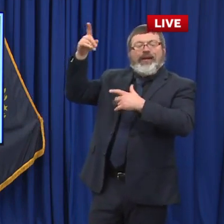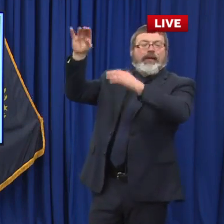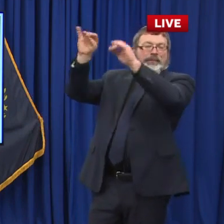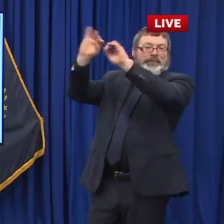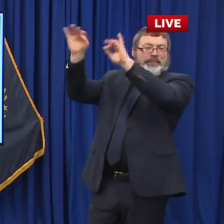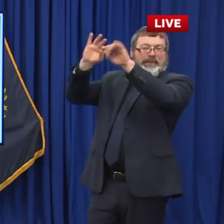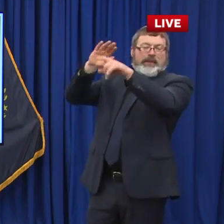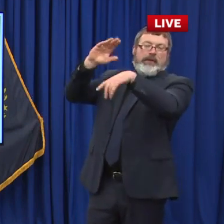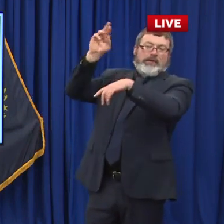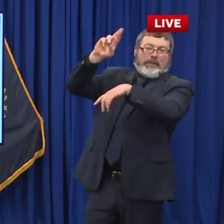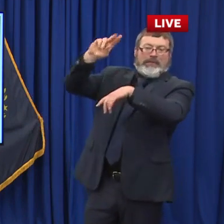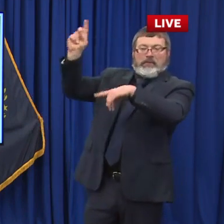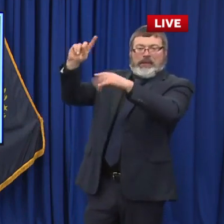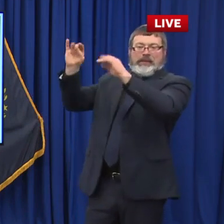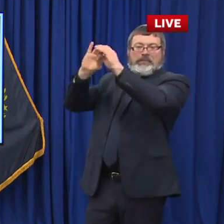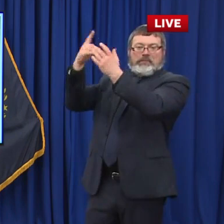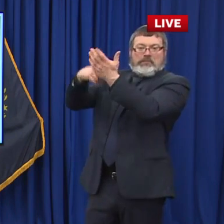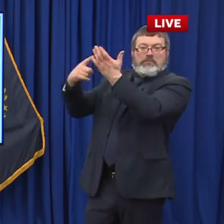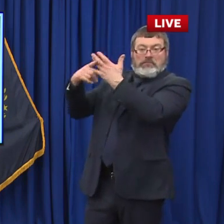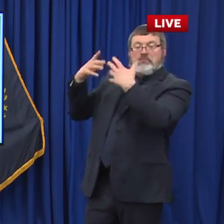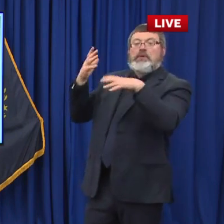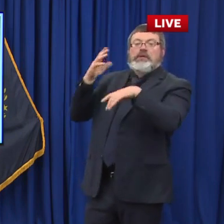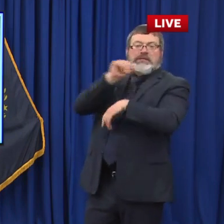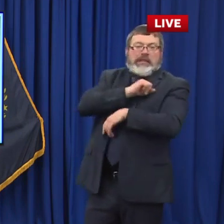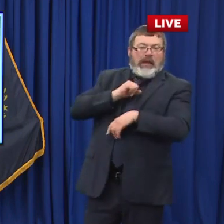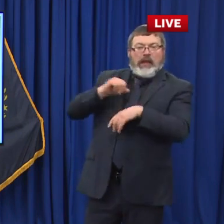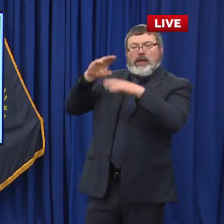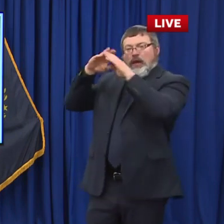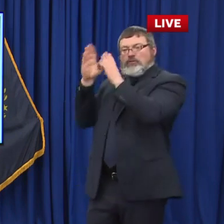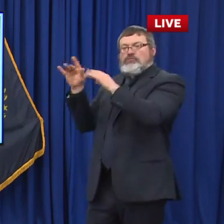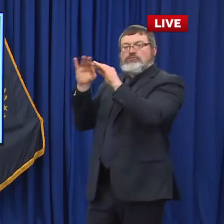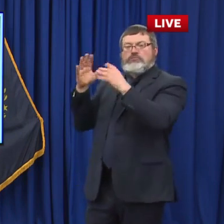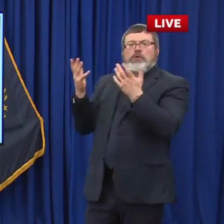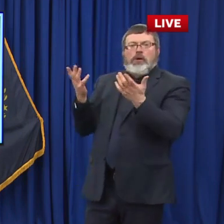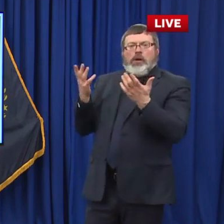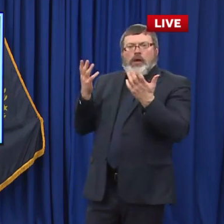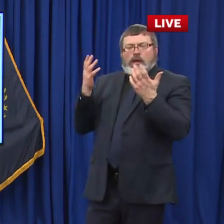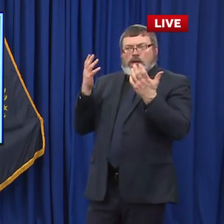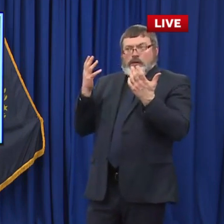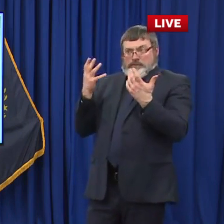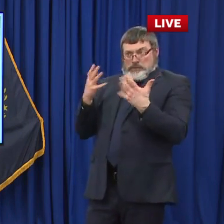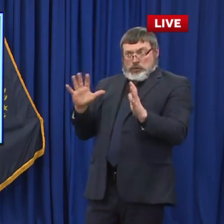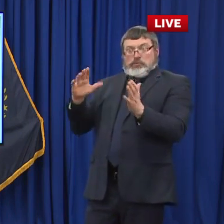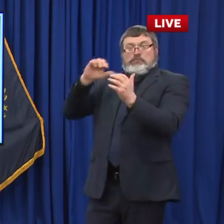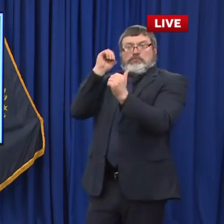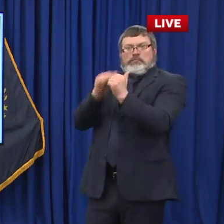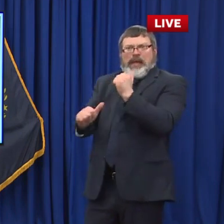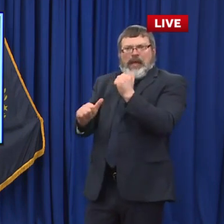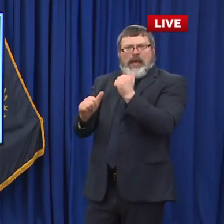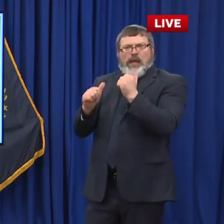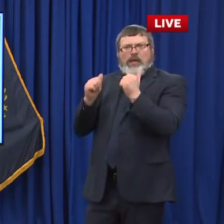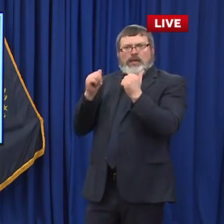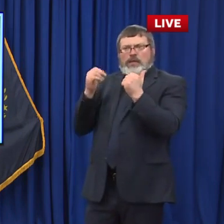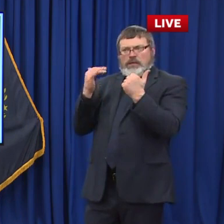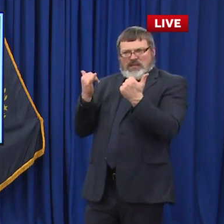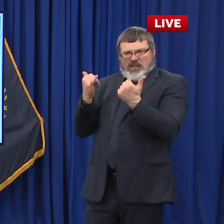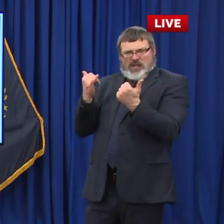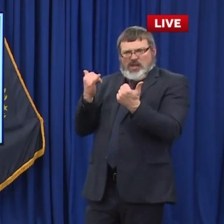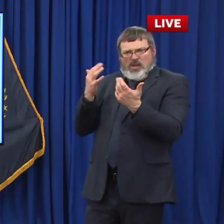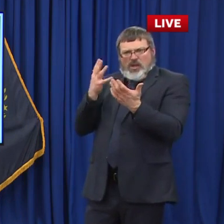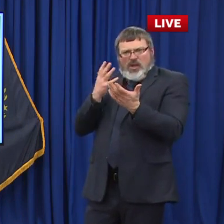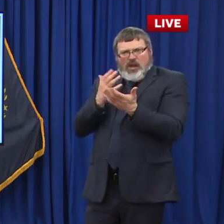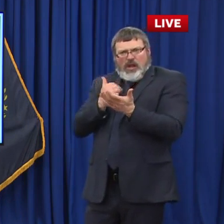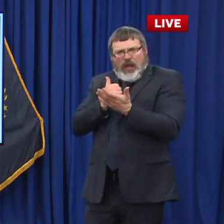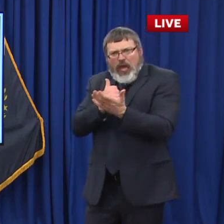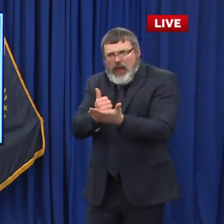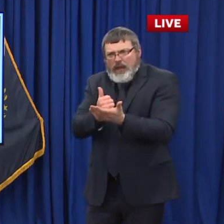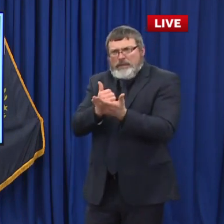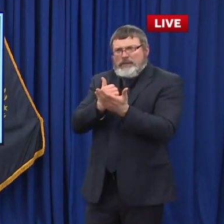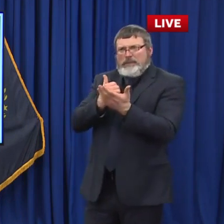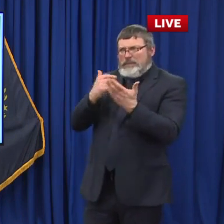YOU MENTIONED IT DEPENDS ON CONGRESS, BUT WITH THE CARES ACT MONEY WE HAVE GOTTEN, WHAT HAPPENS IN 2021?